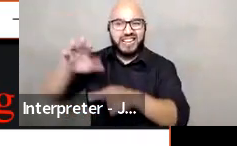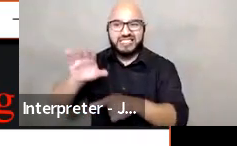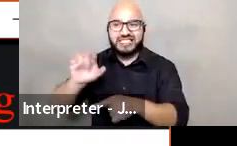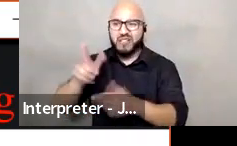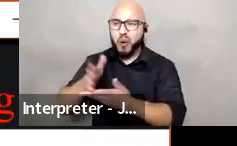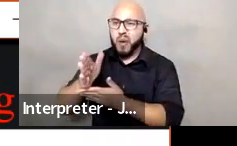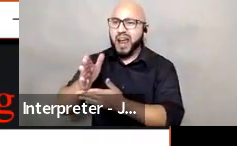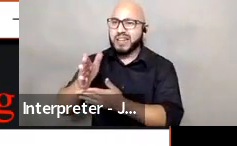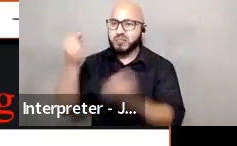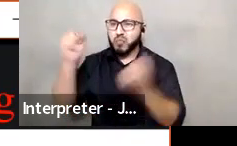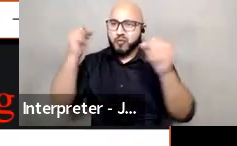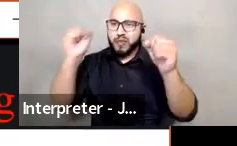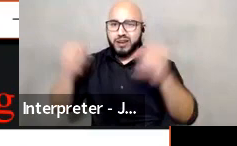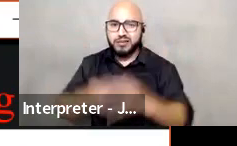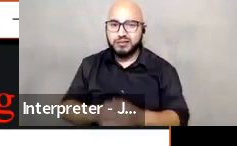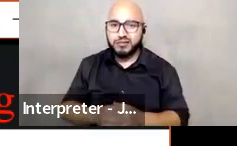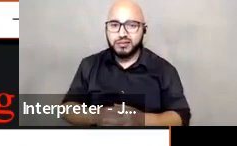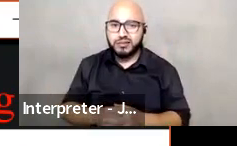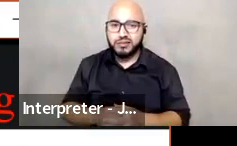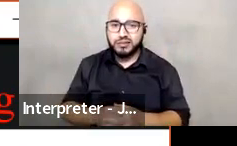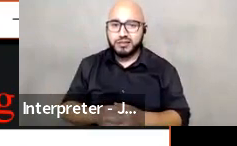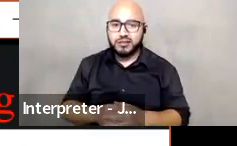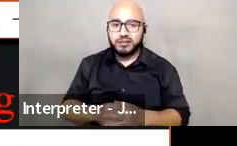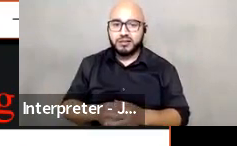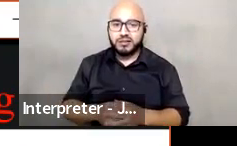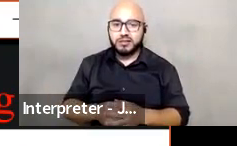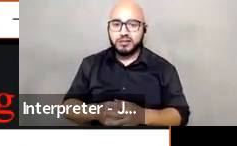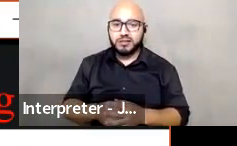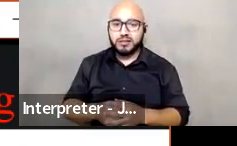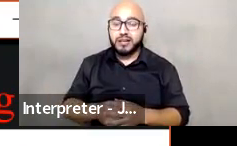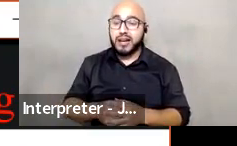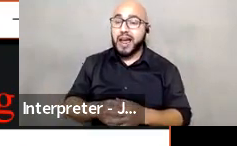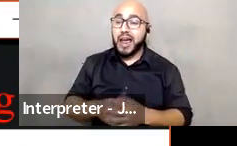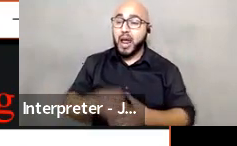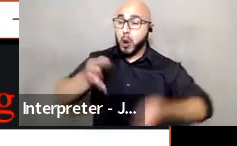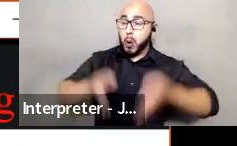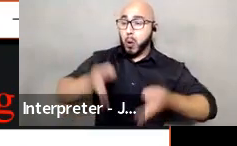It really. Accelerates right after Brown versus Board of. Education in.